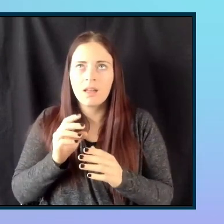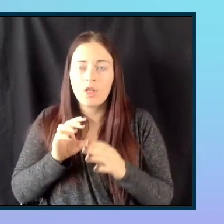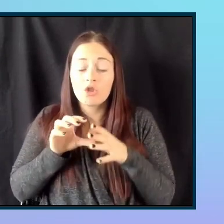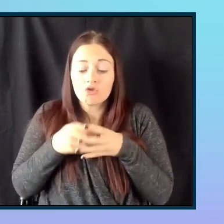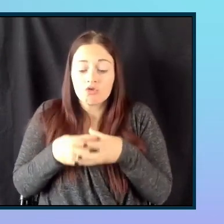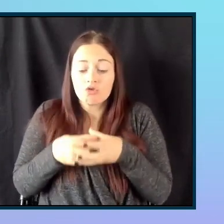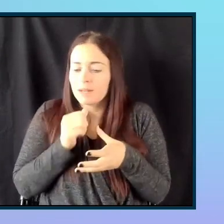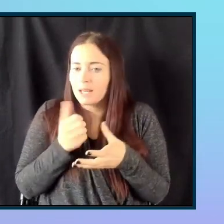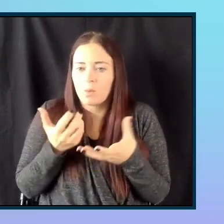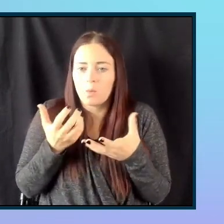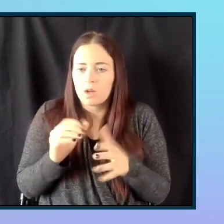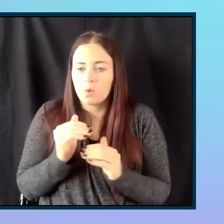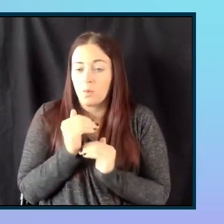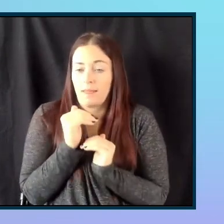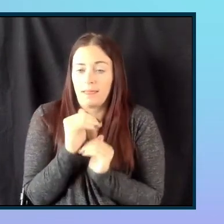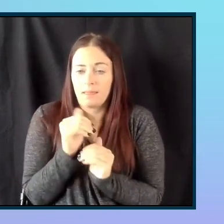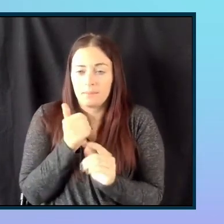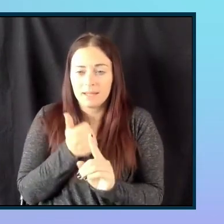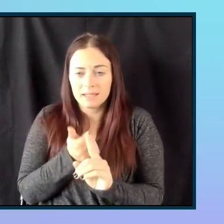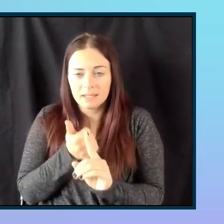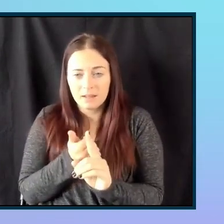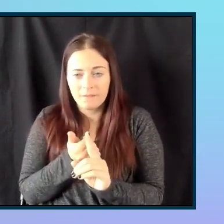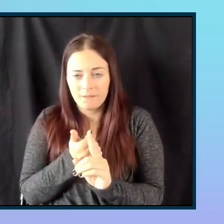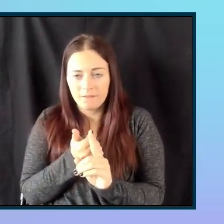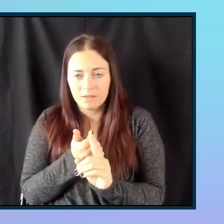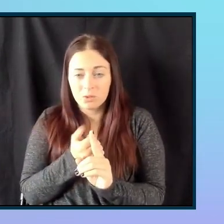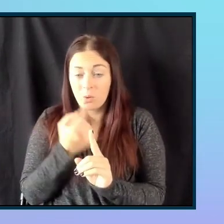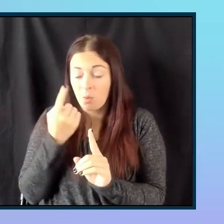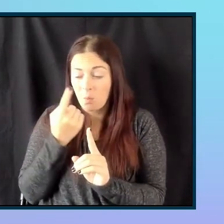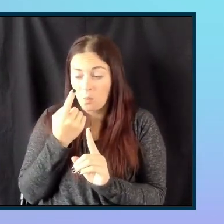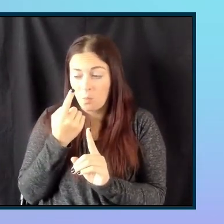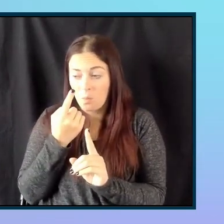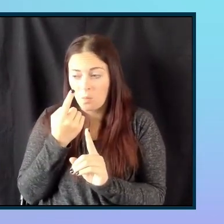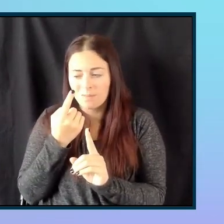So one of the things that you might seek away is to